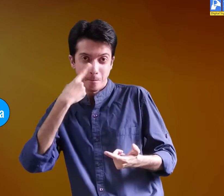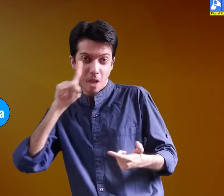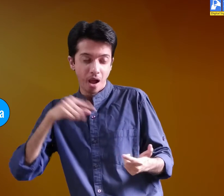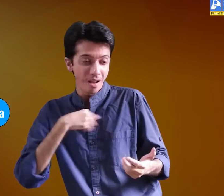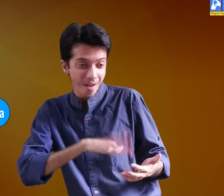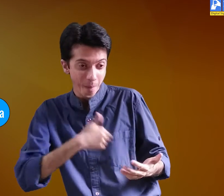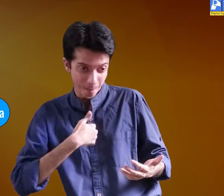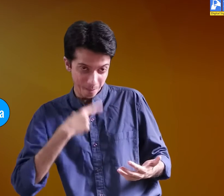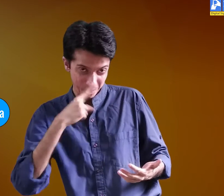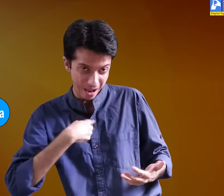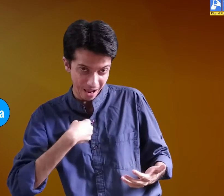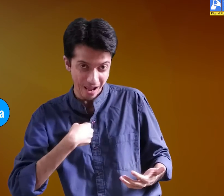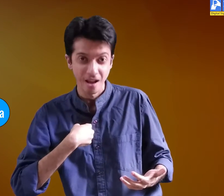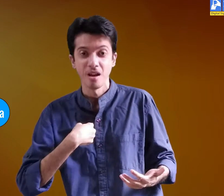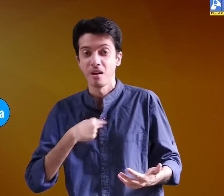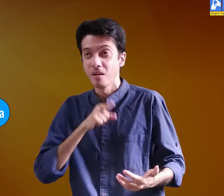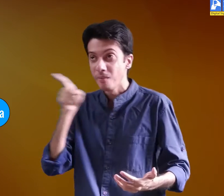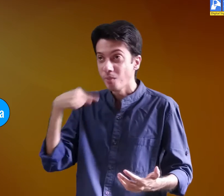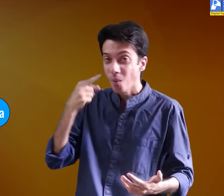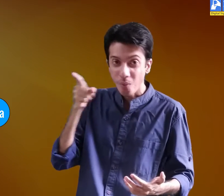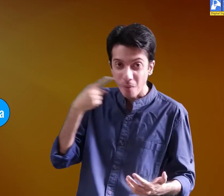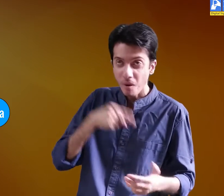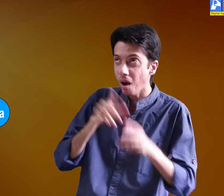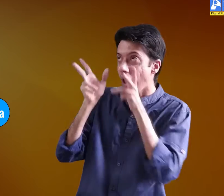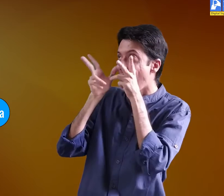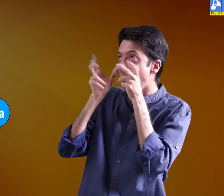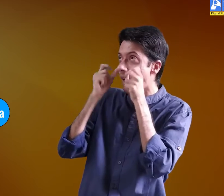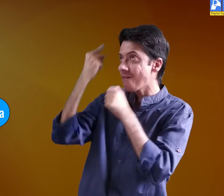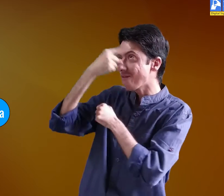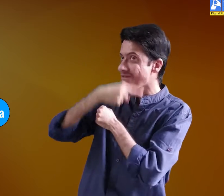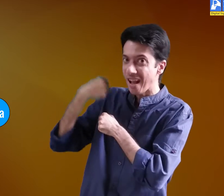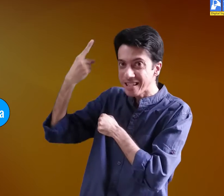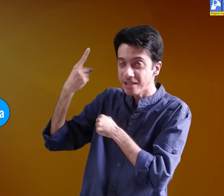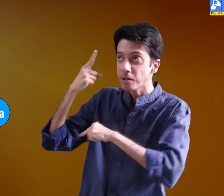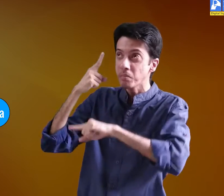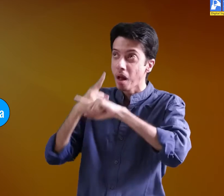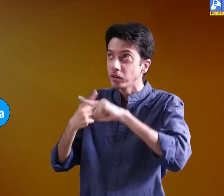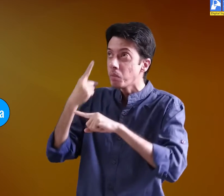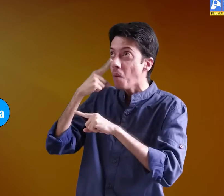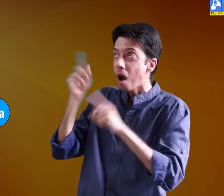interaction with their parents in their early age. In the first few months of life they recognize